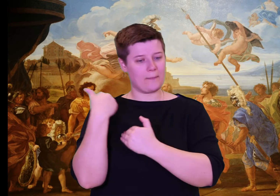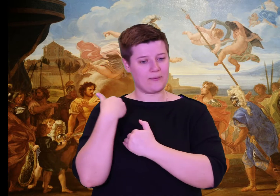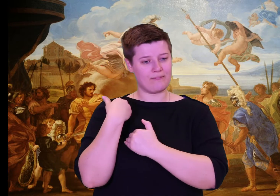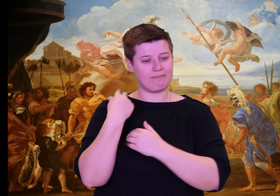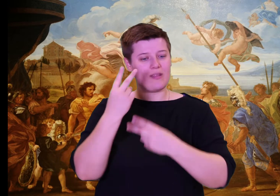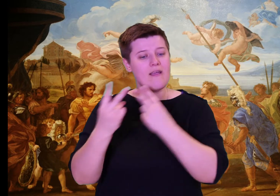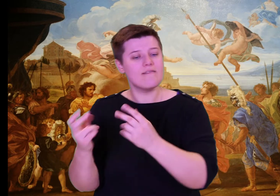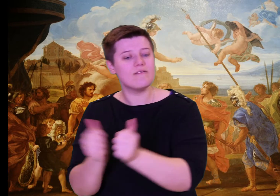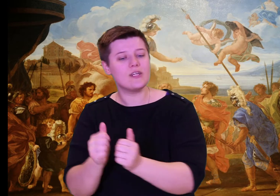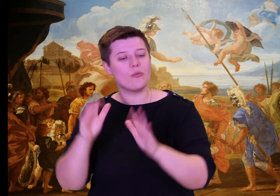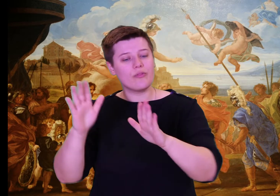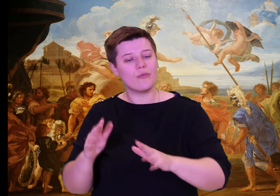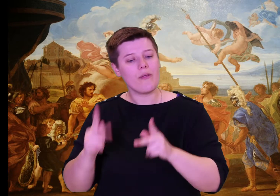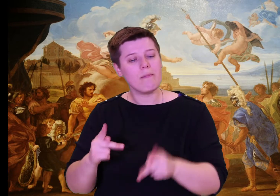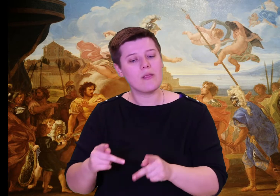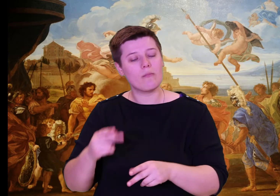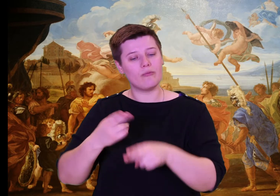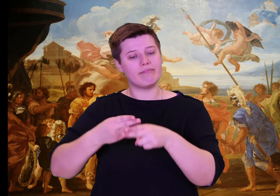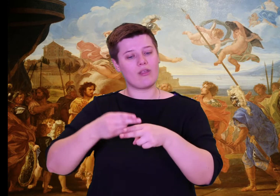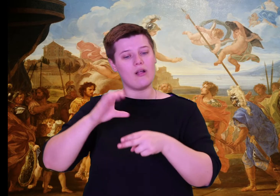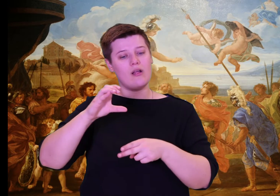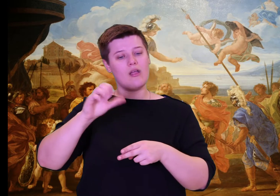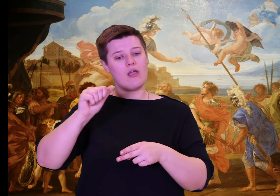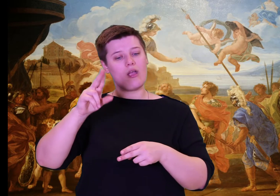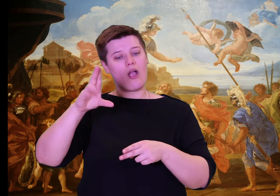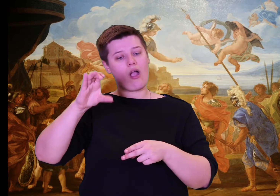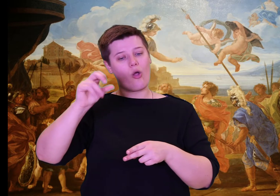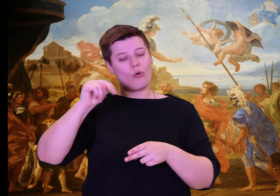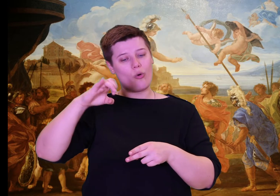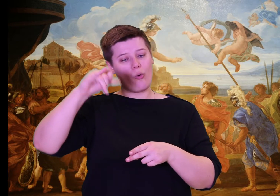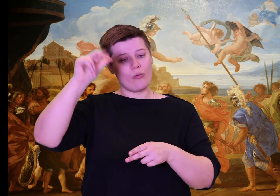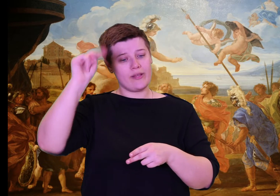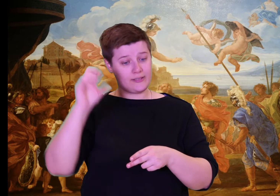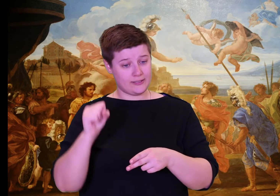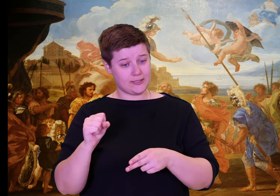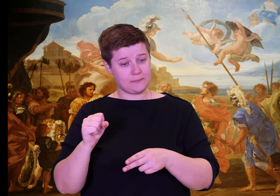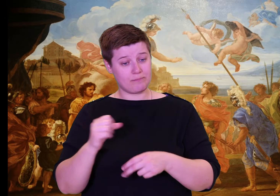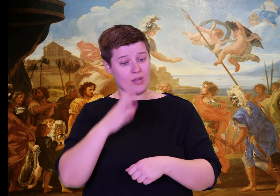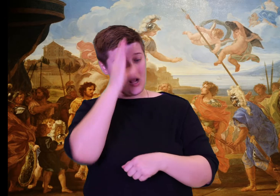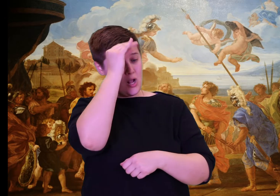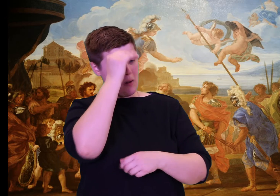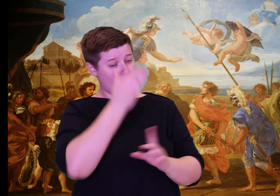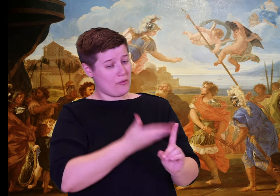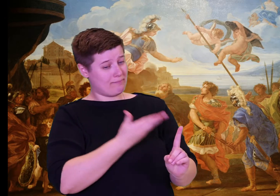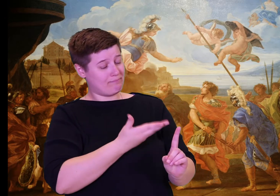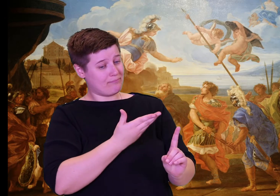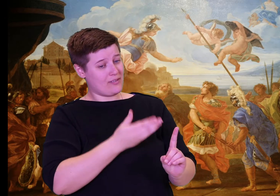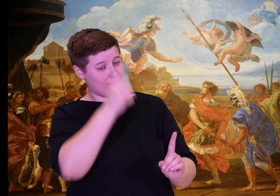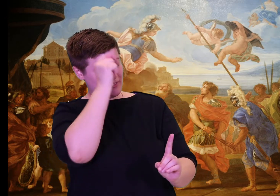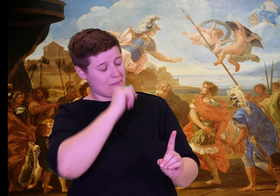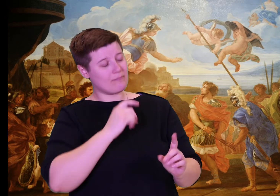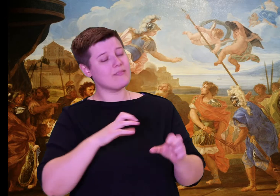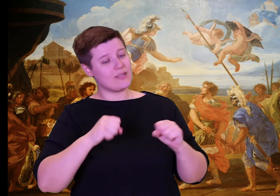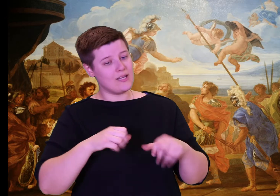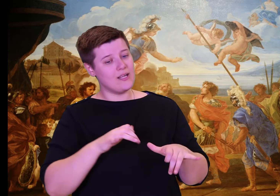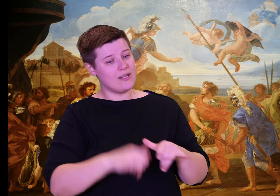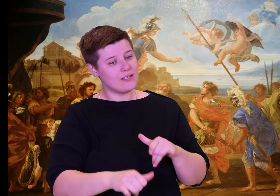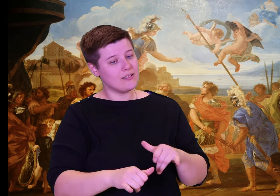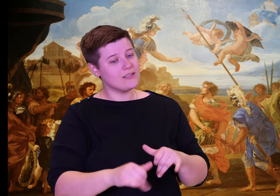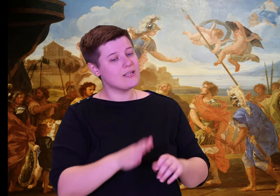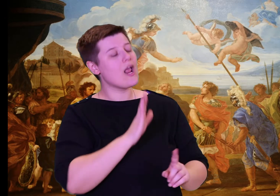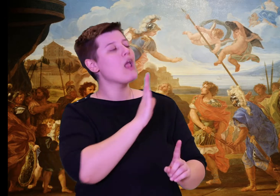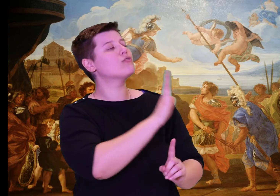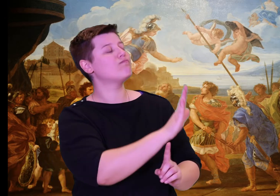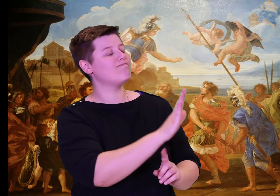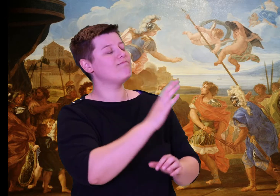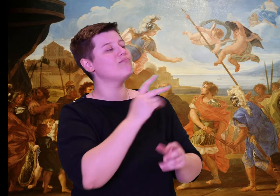The sun went down and darkness fell. The goddess, bright-eyed Athena, spoke to them.